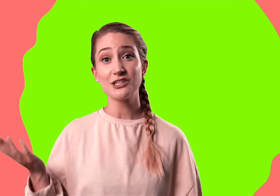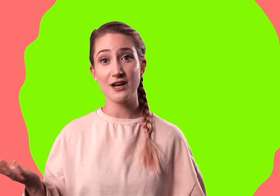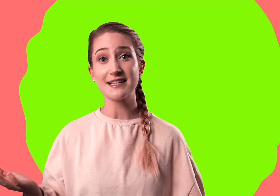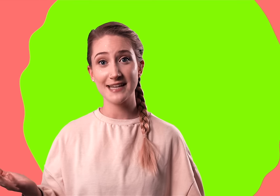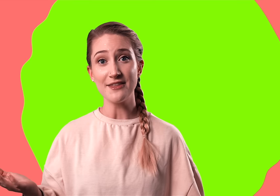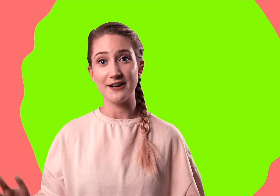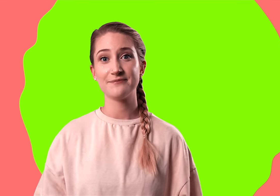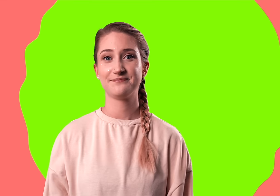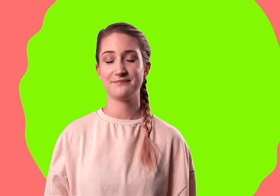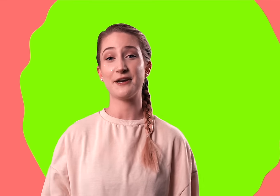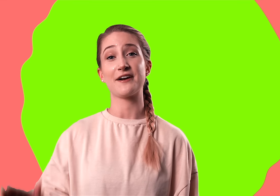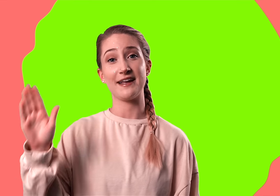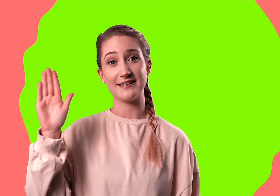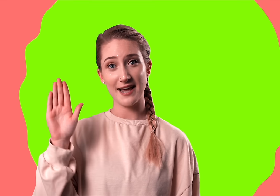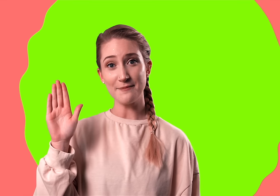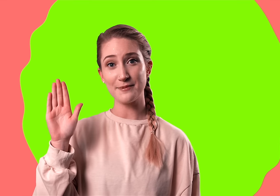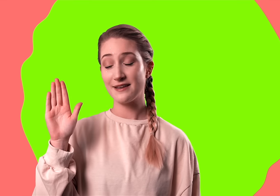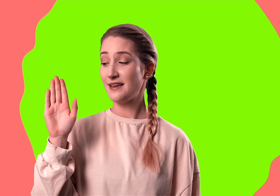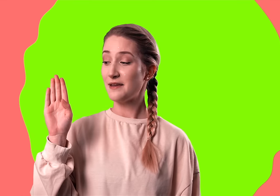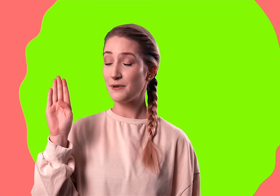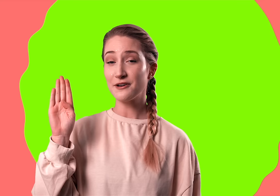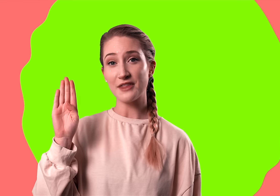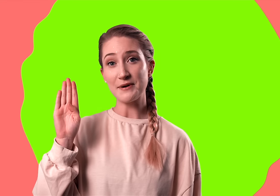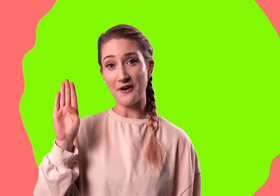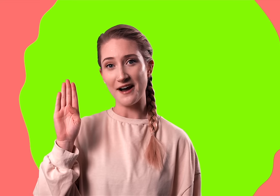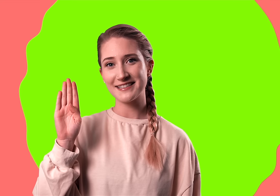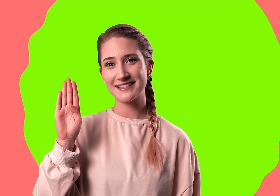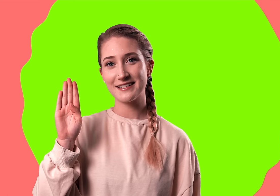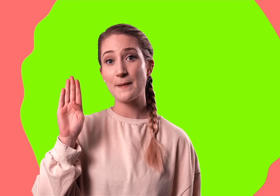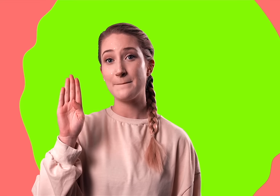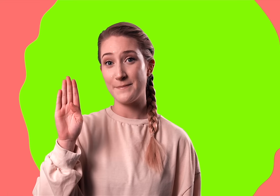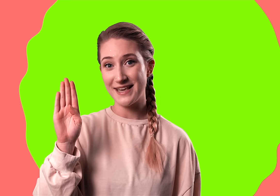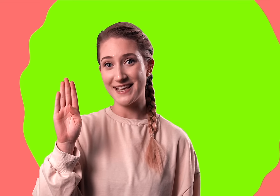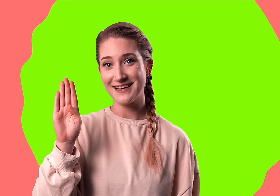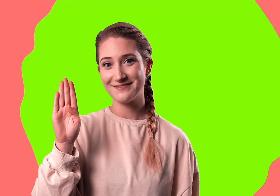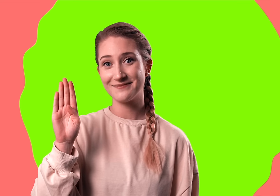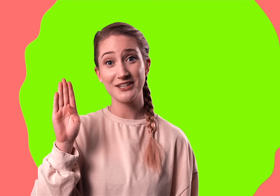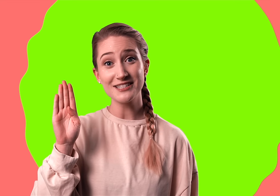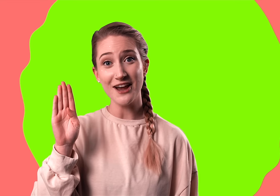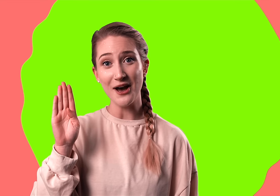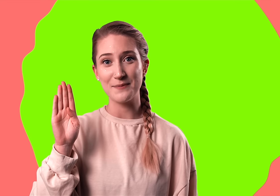Let's try that together. Put your hand up. Put your thumb across. B. Good job!